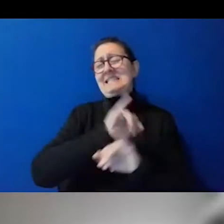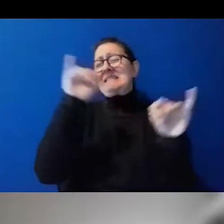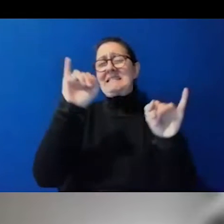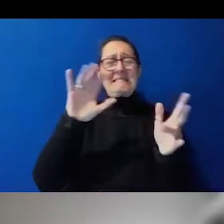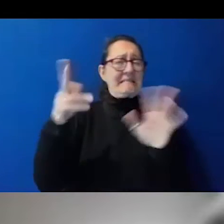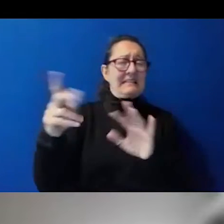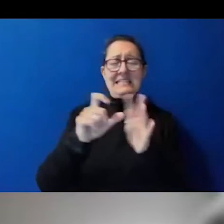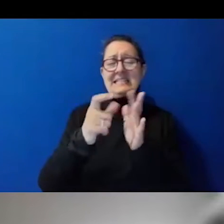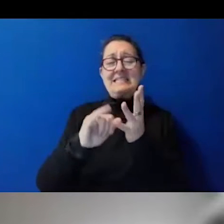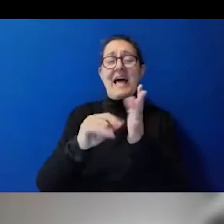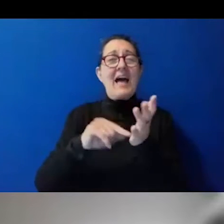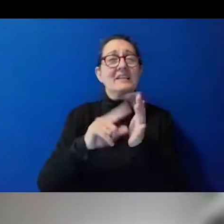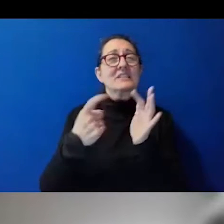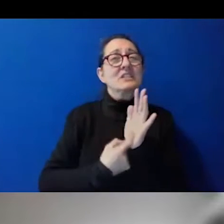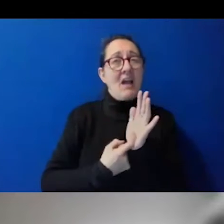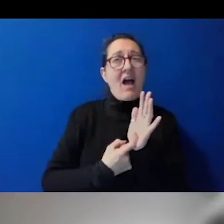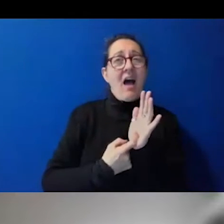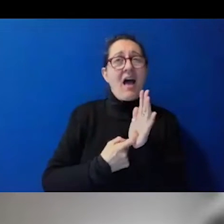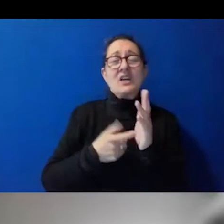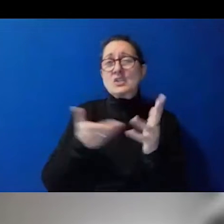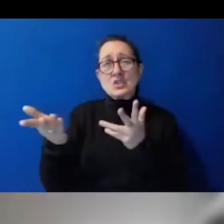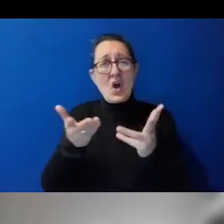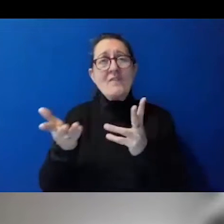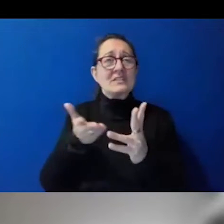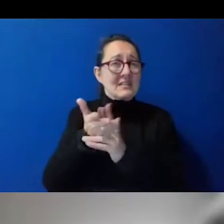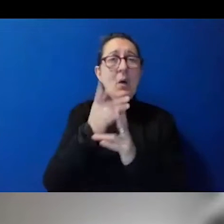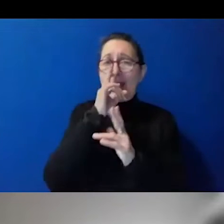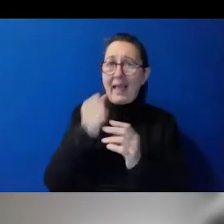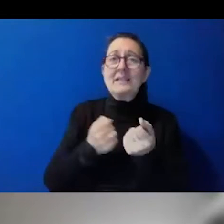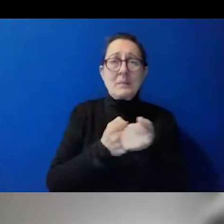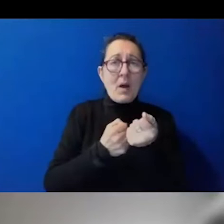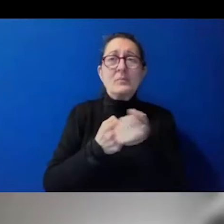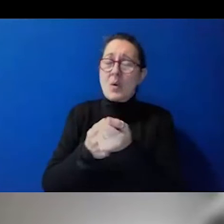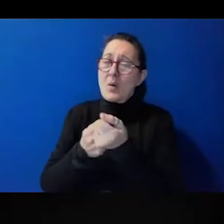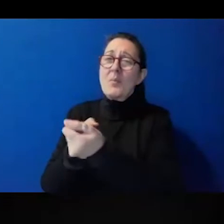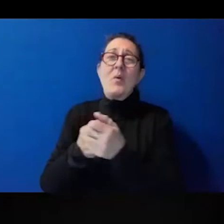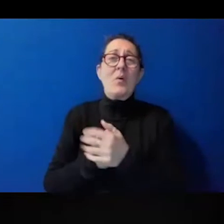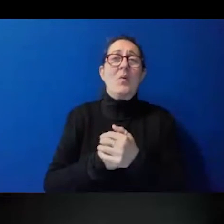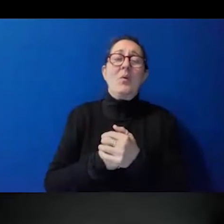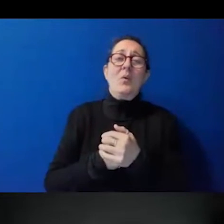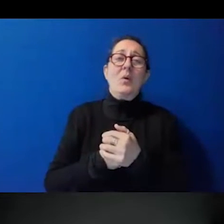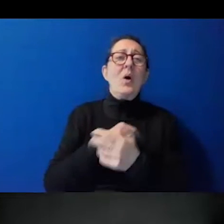if we intercept clients in the regions that need some really specialized assistance because they um